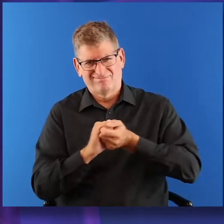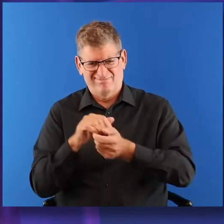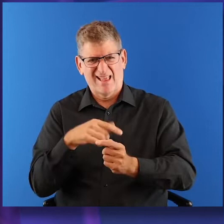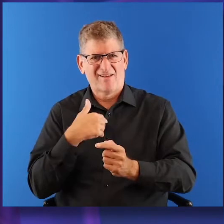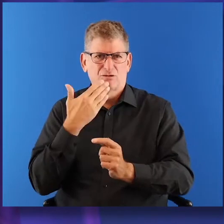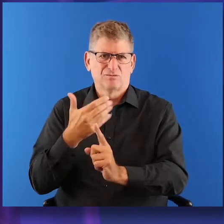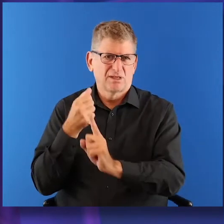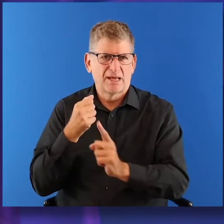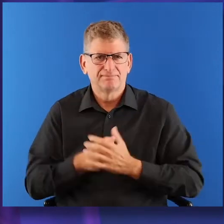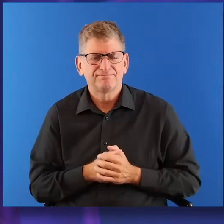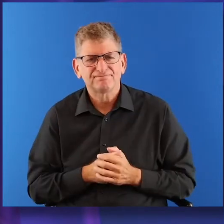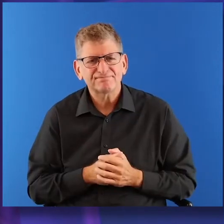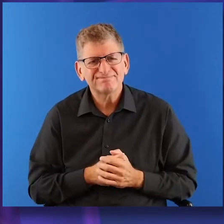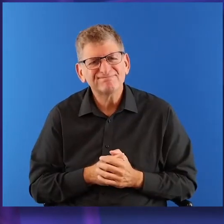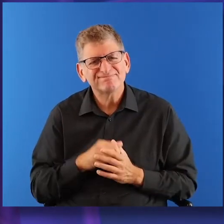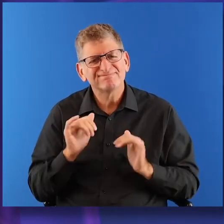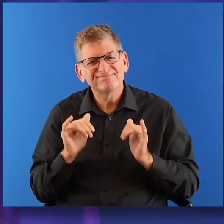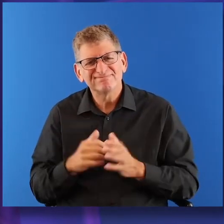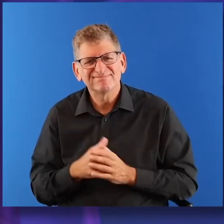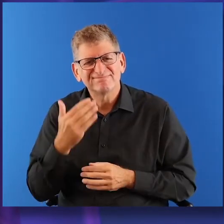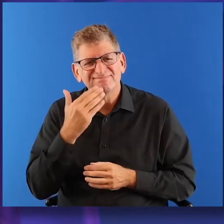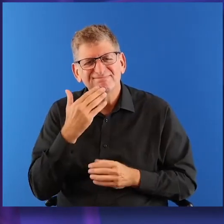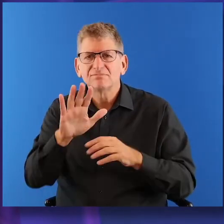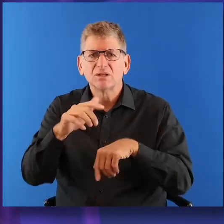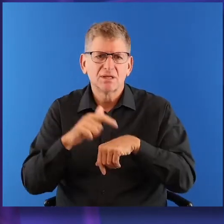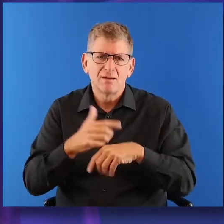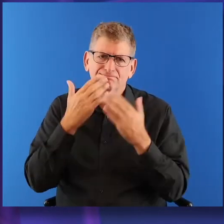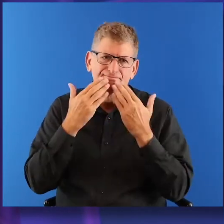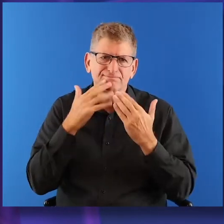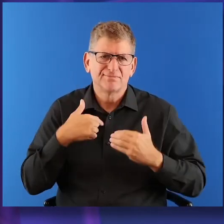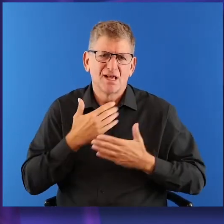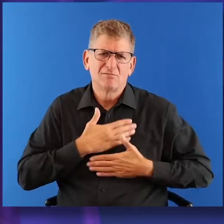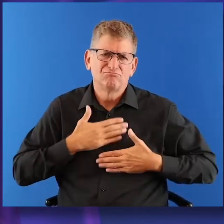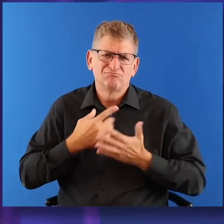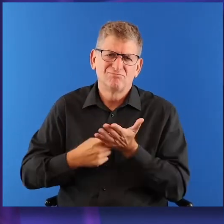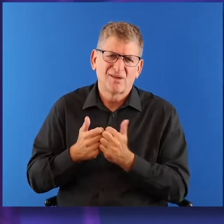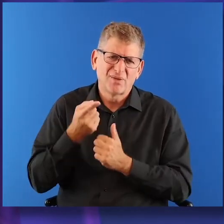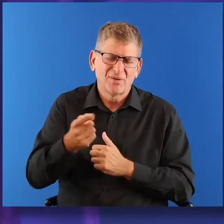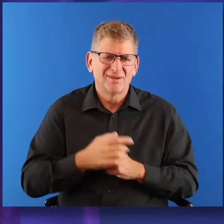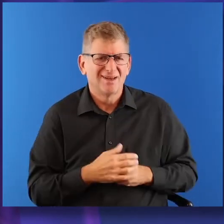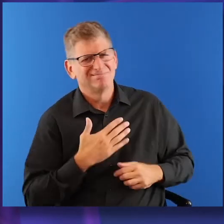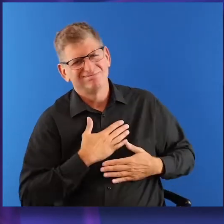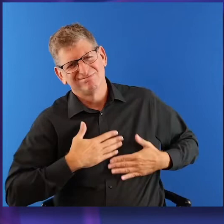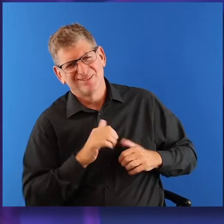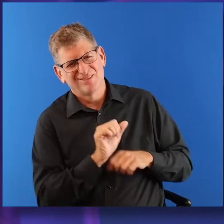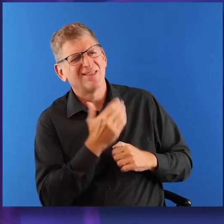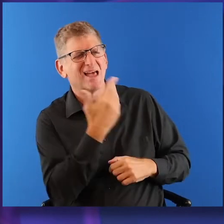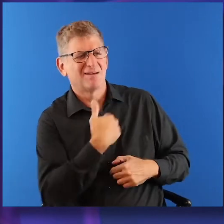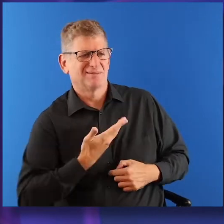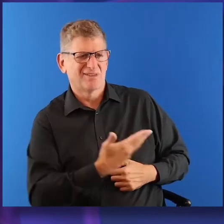Dr. Webb, and it's been a pleasure to talk with you. It's been my pleasure, thanks for having me. Thank you.